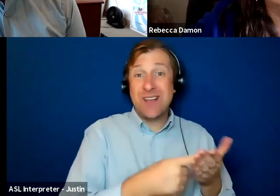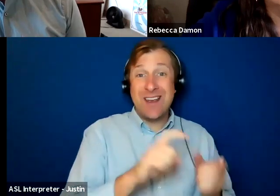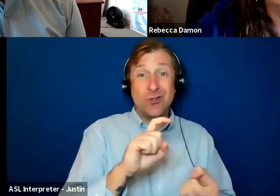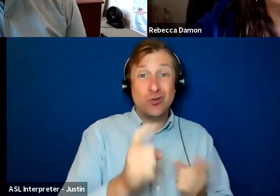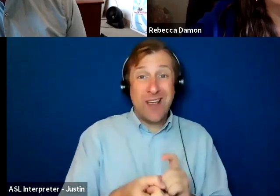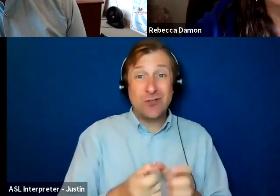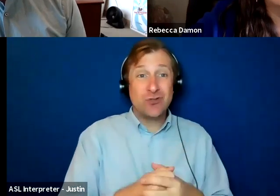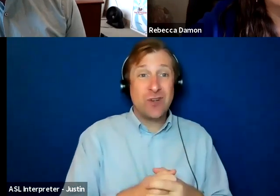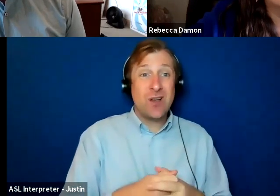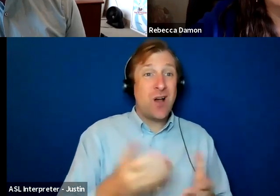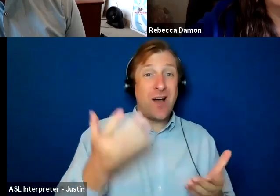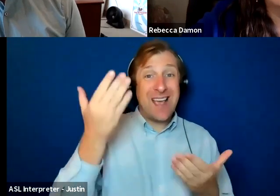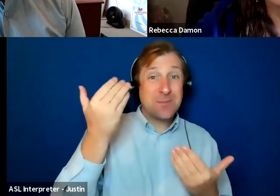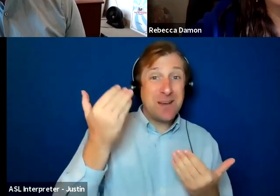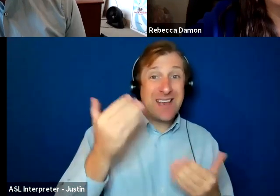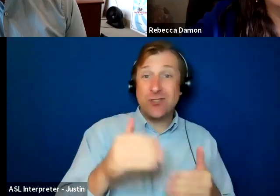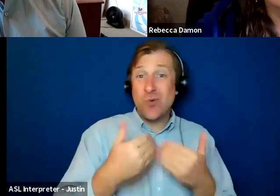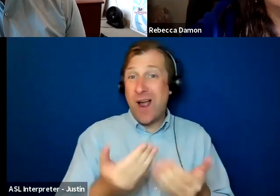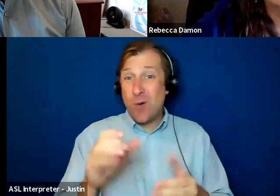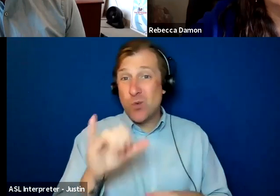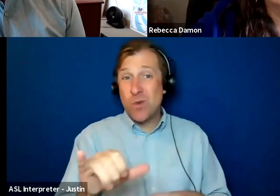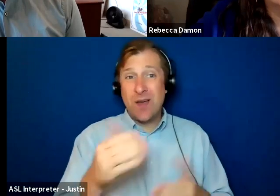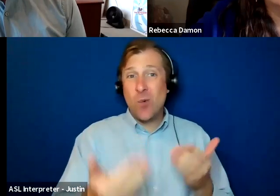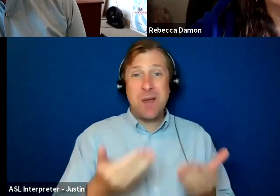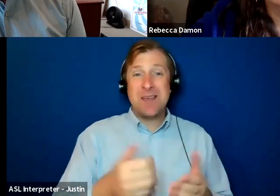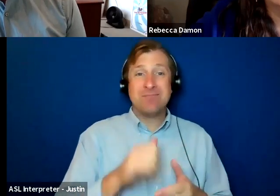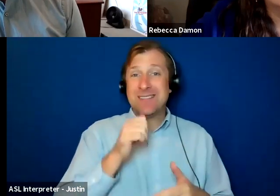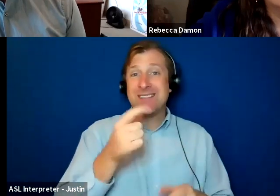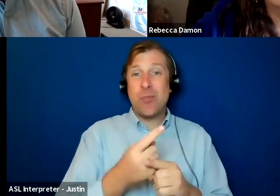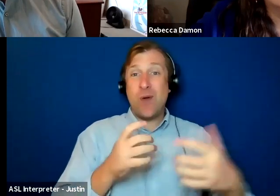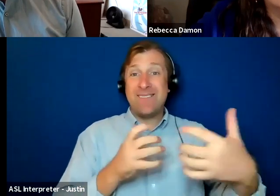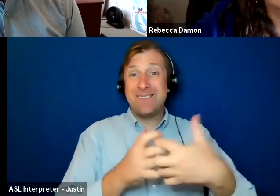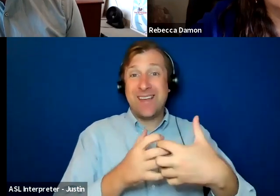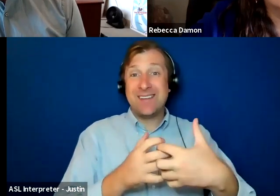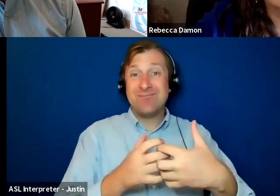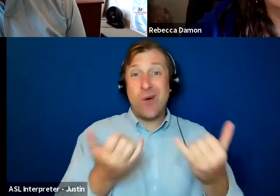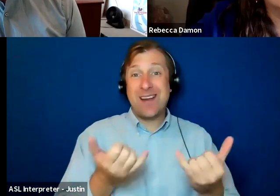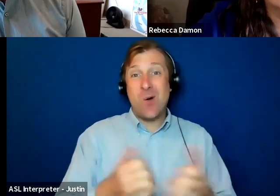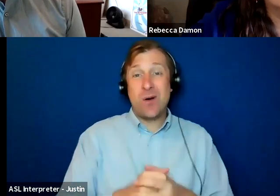in what's the expectation or how that will be carried out, or it may just not be the right fit for you at this time for that position.